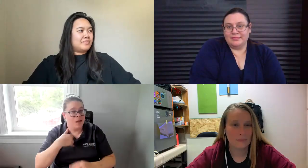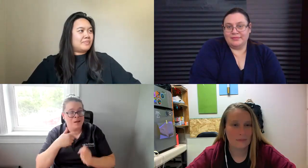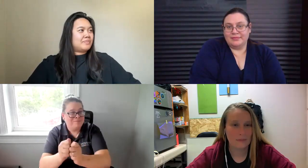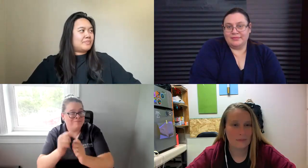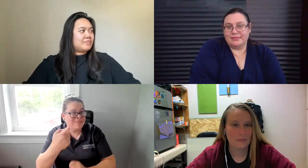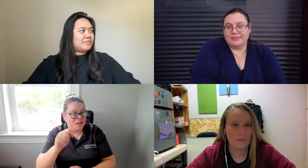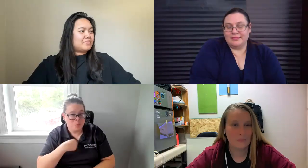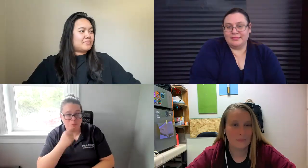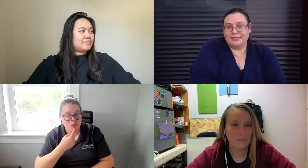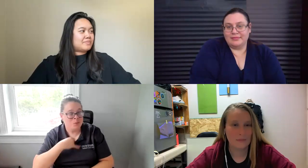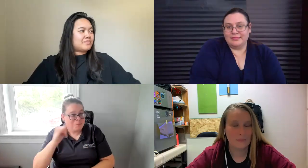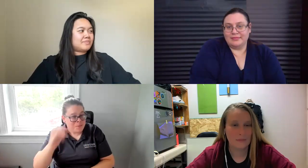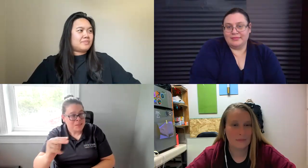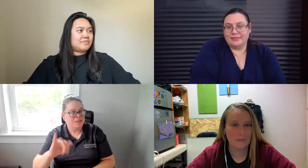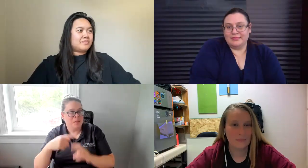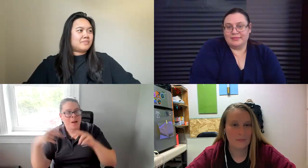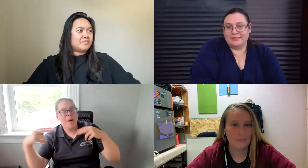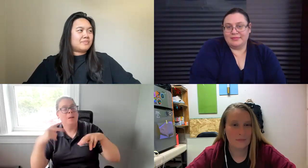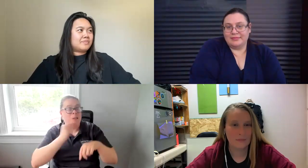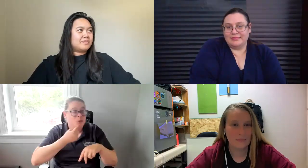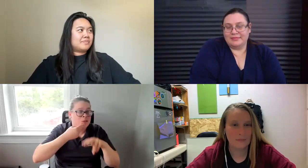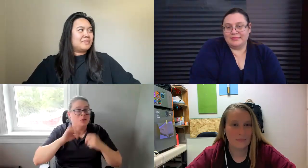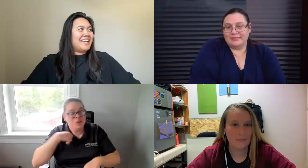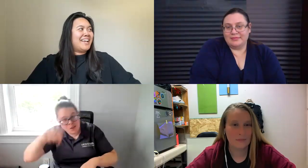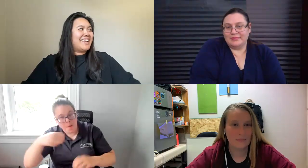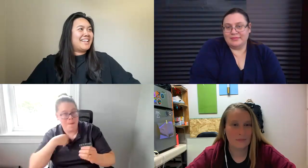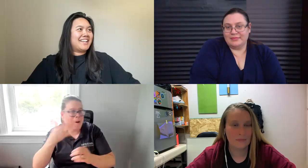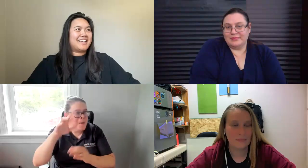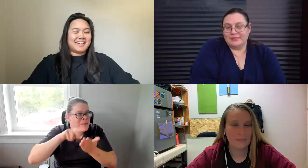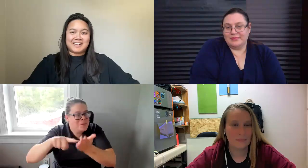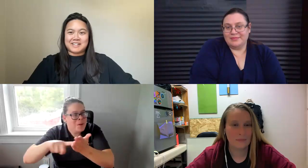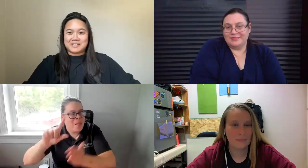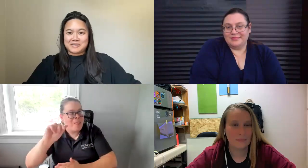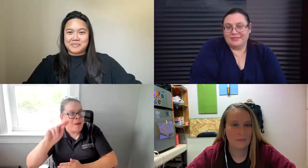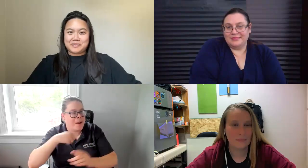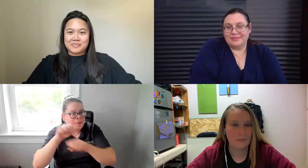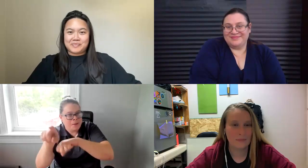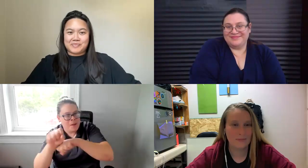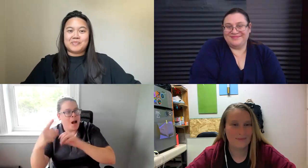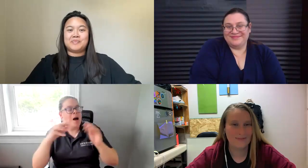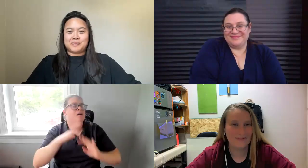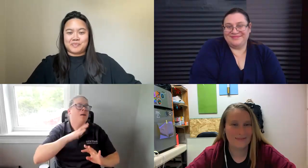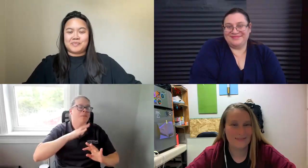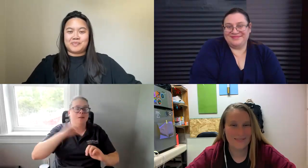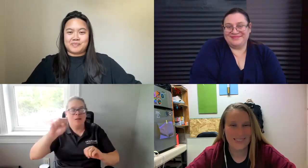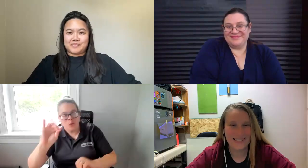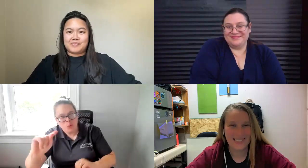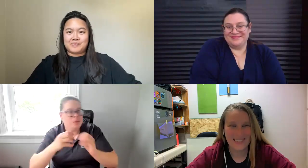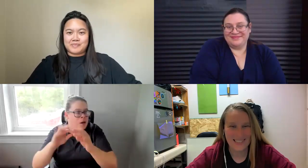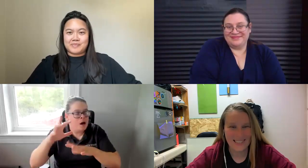Of course we were discussing this over drinks and didn't think it was serious until the next day we were like into, we are all serious and we were all in.